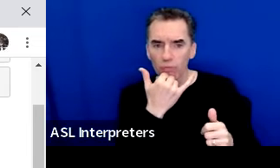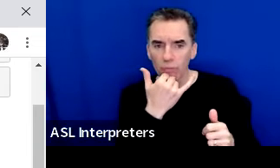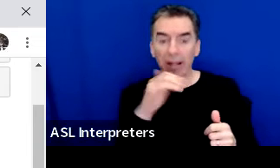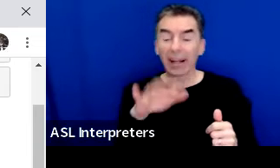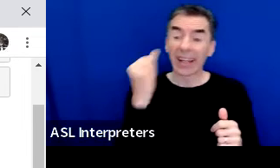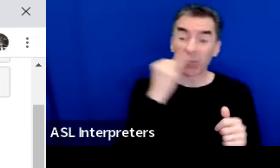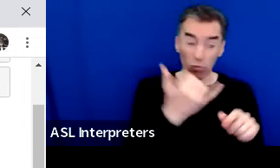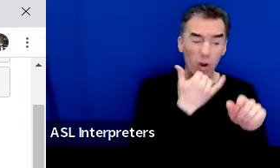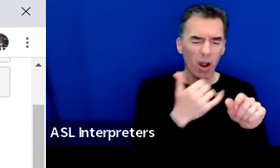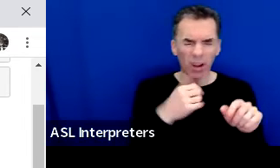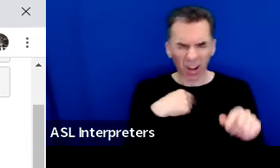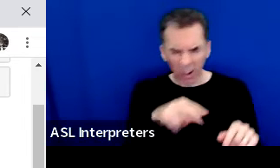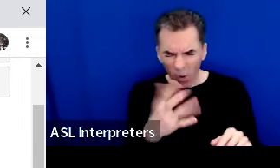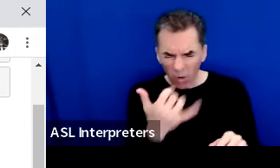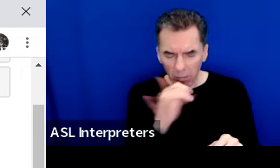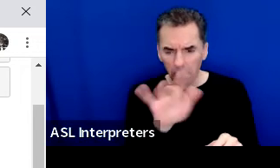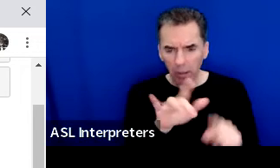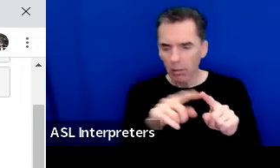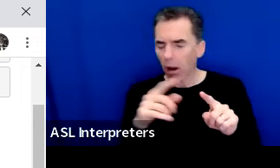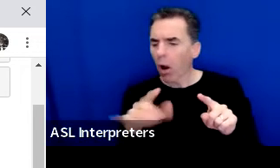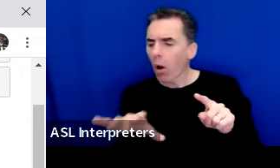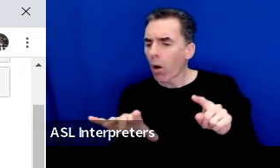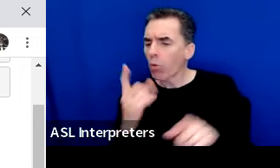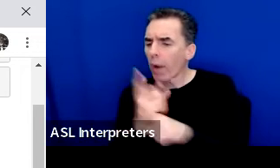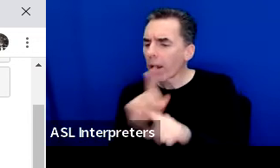So that the students can actually see where they made mistakes with